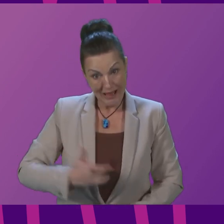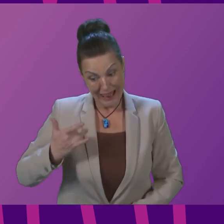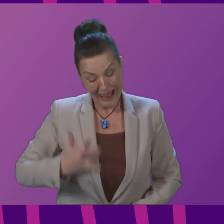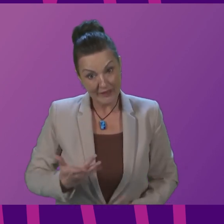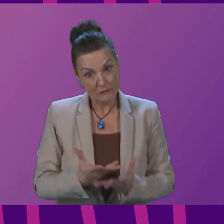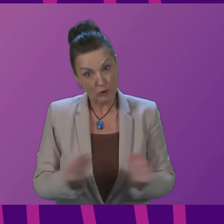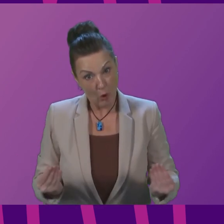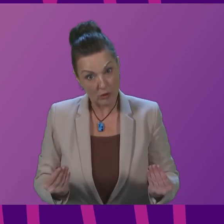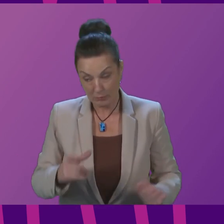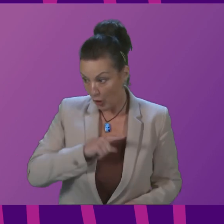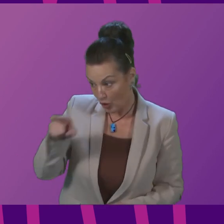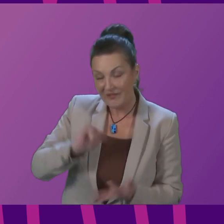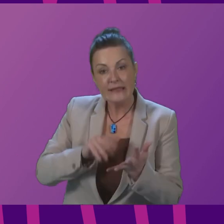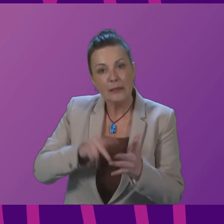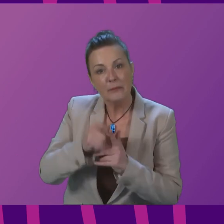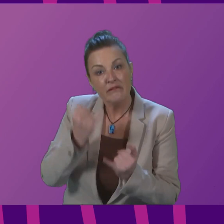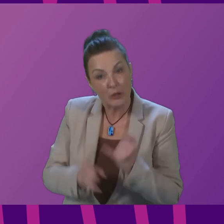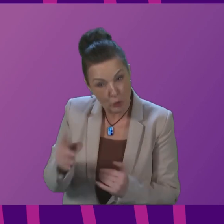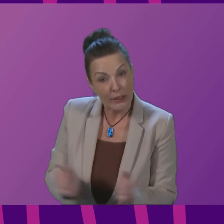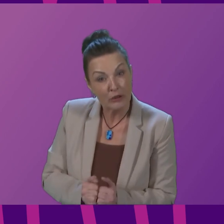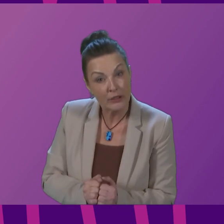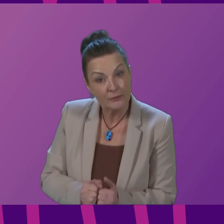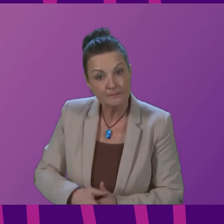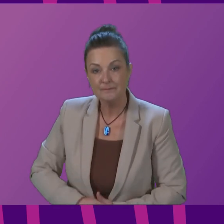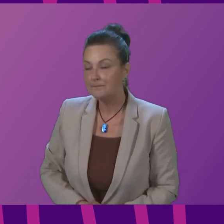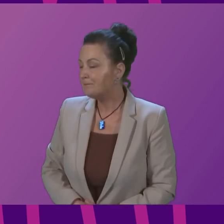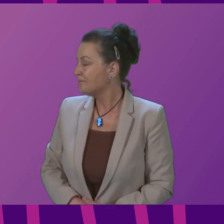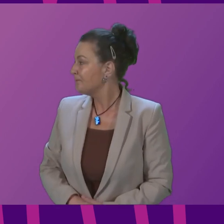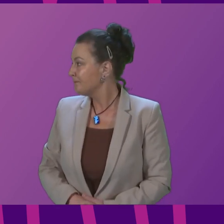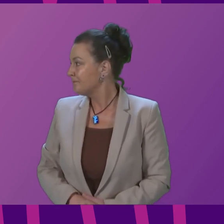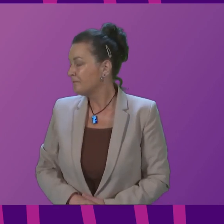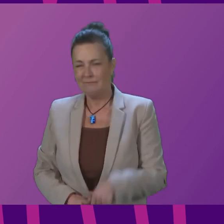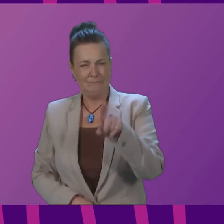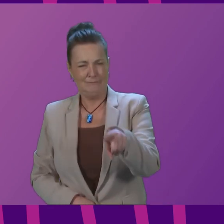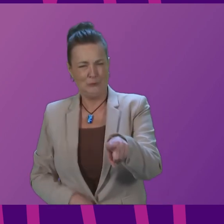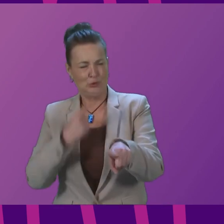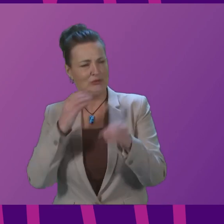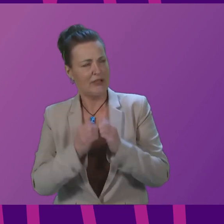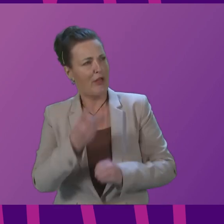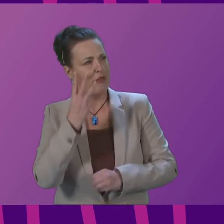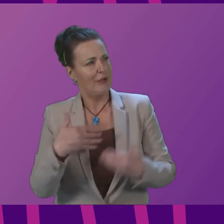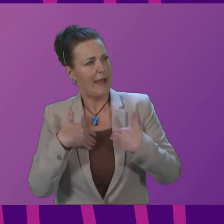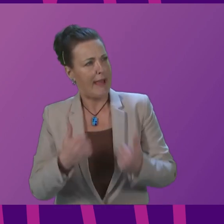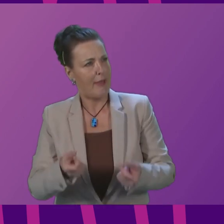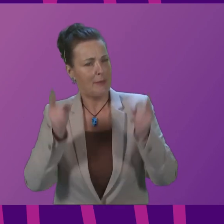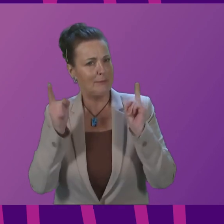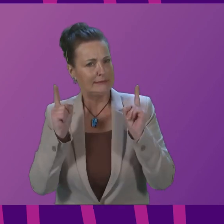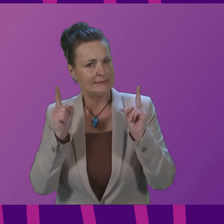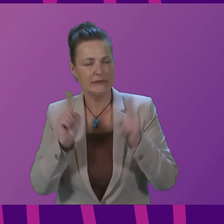Jackie Baillie says that we are three health ministers later, but she omits to mention that we are a global pandemic later.